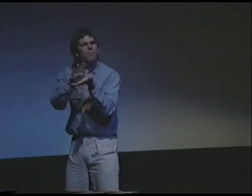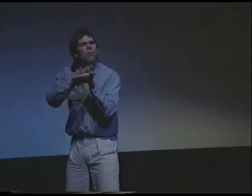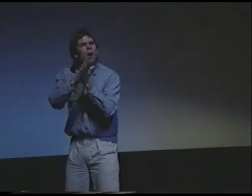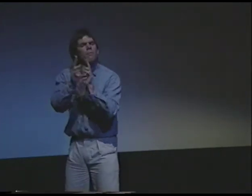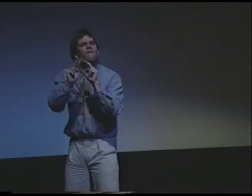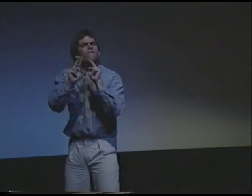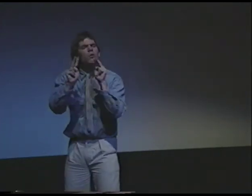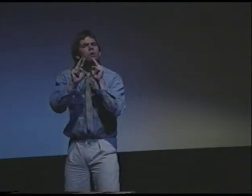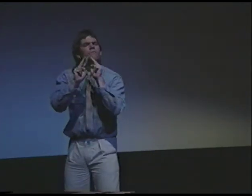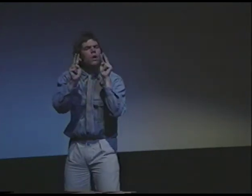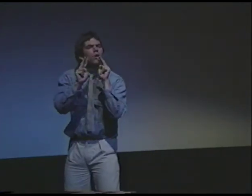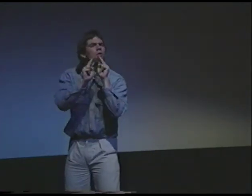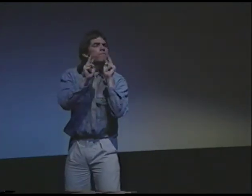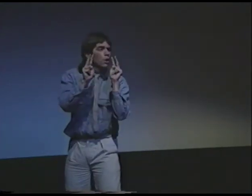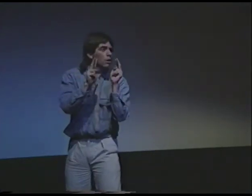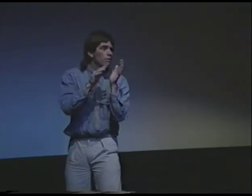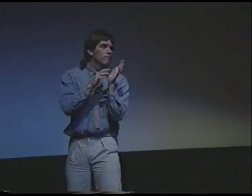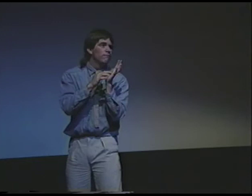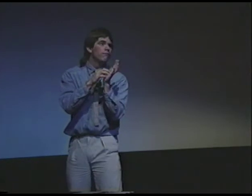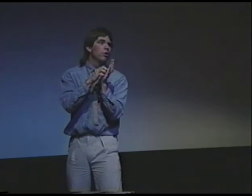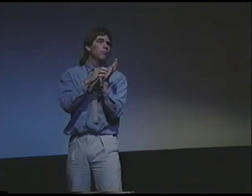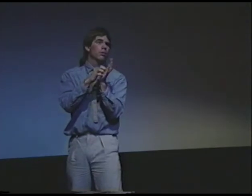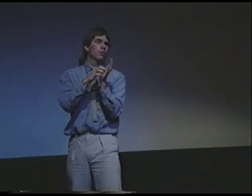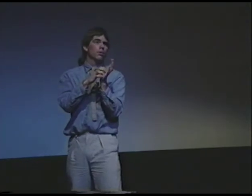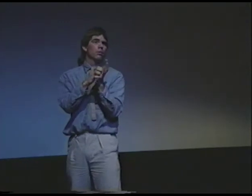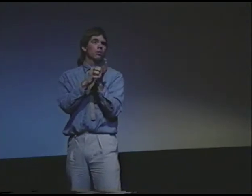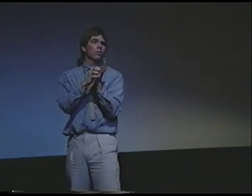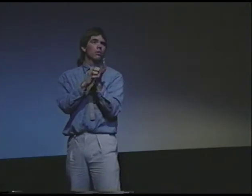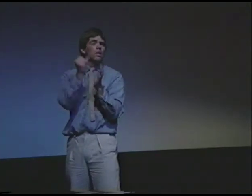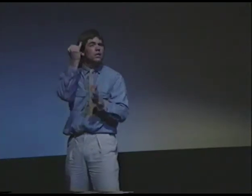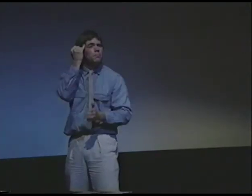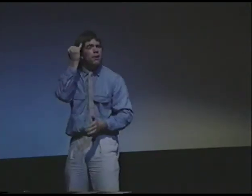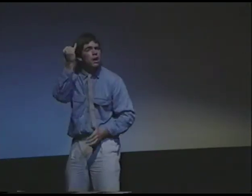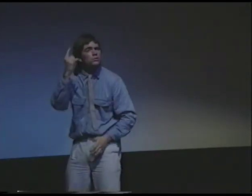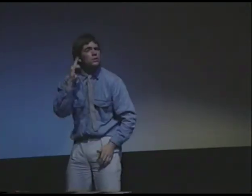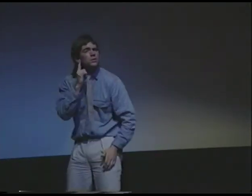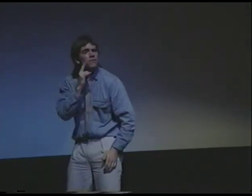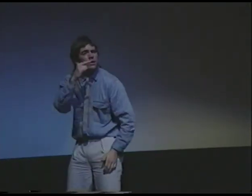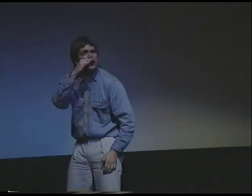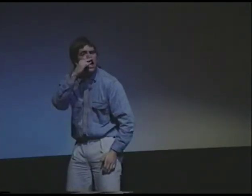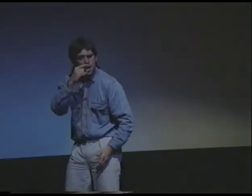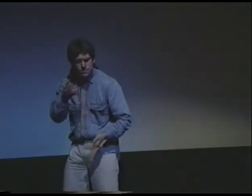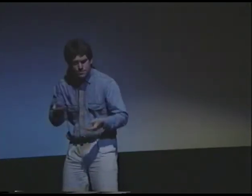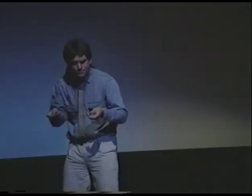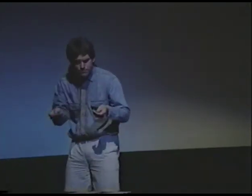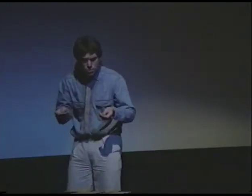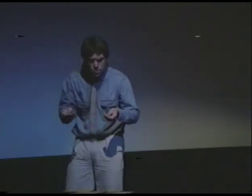So when you express yourself, you become very vulnerable.